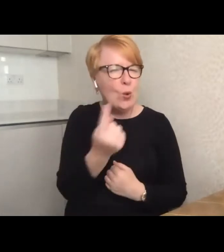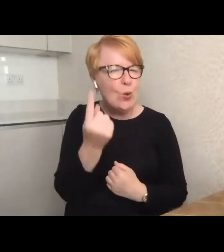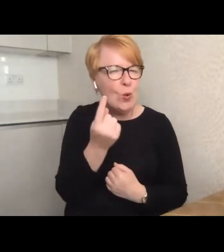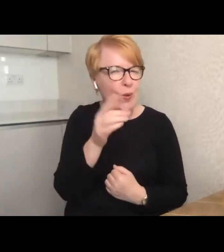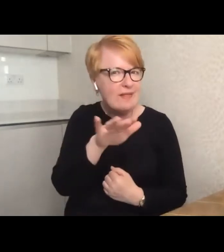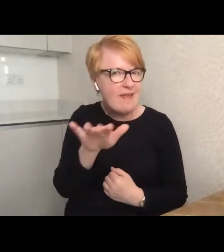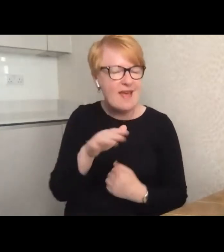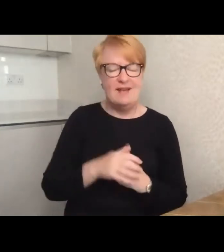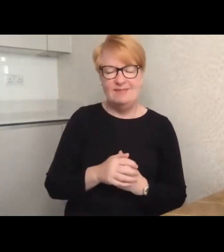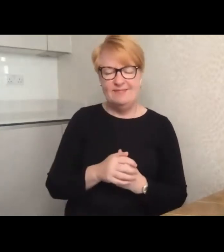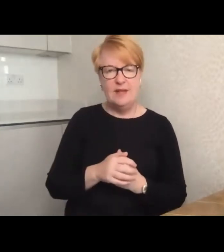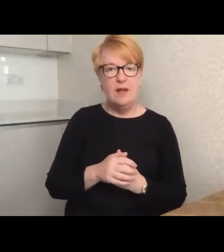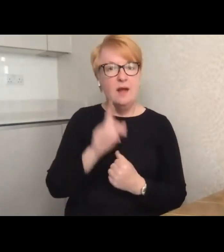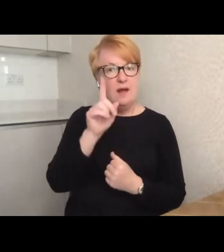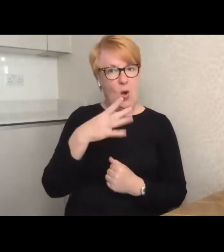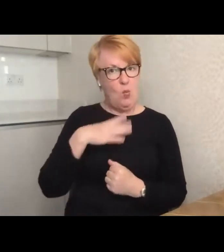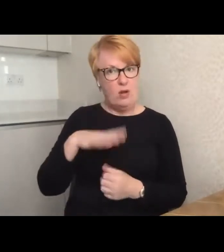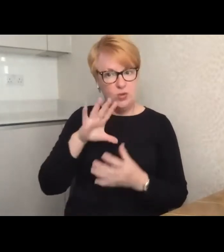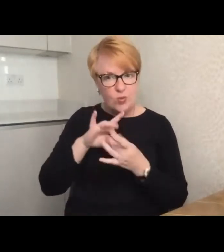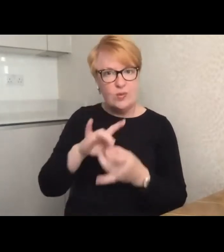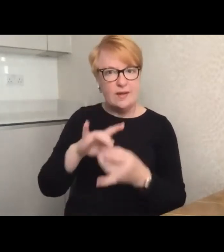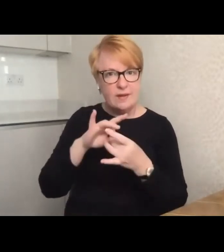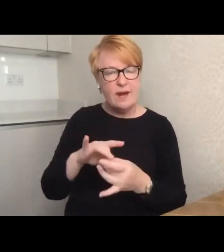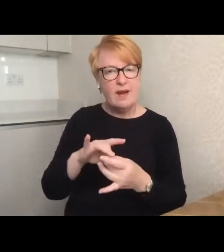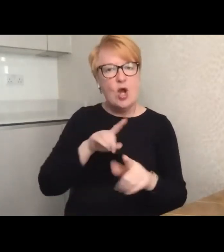you as much as possible and build a community of interested practitioners.